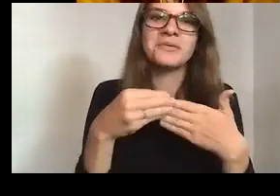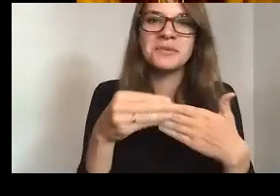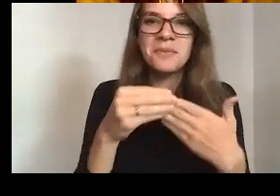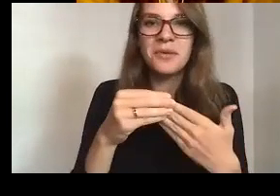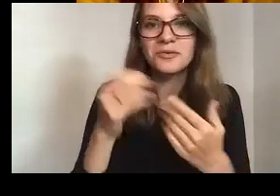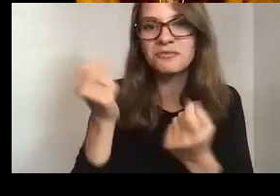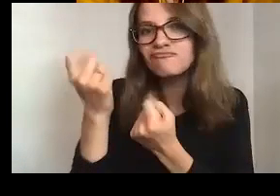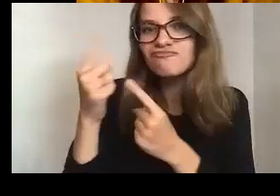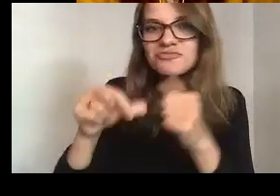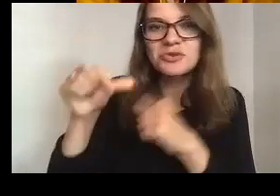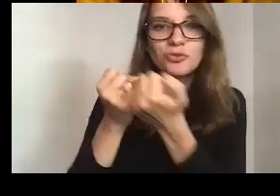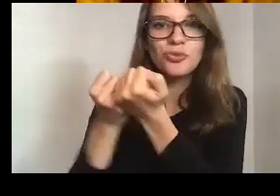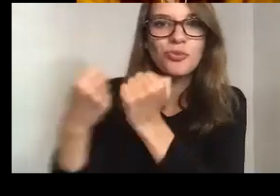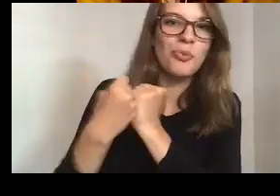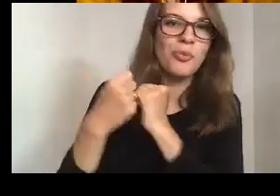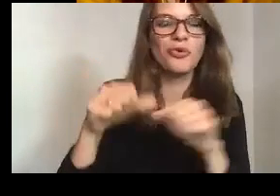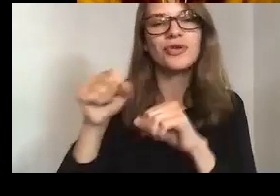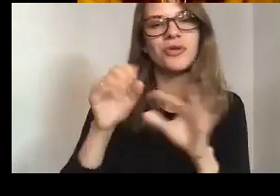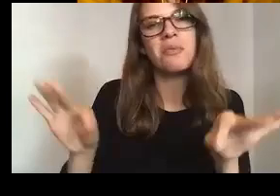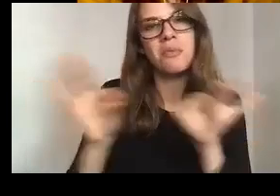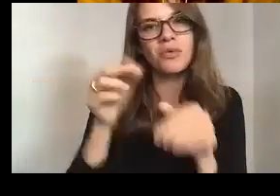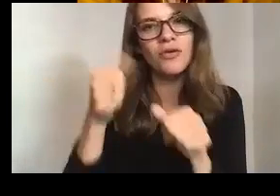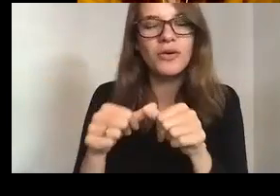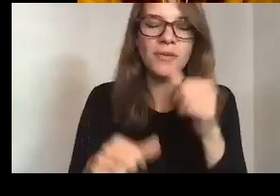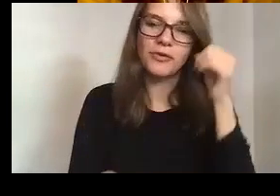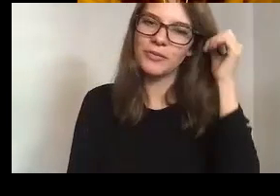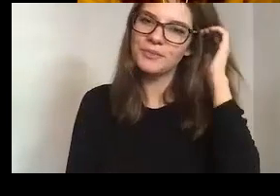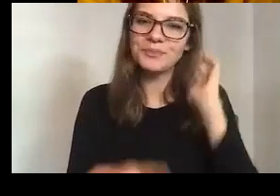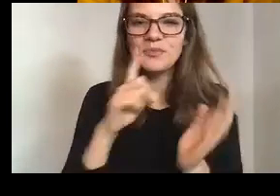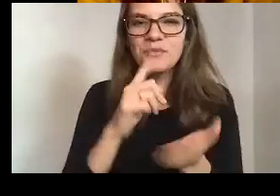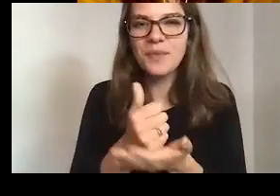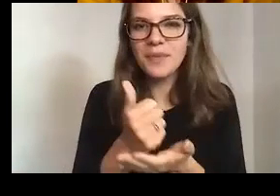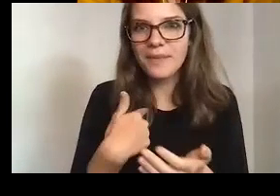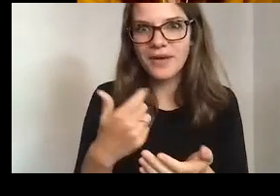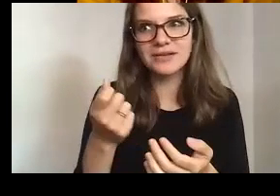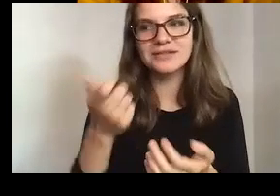important for all of us to remember and can really help us with some of the stress of these visits